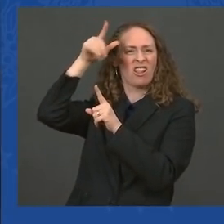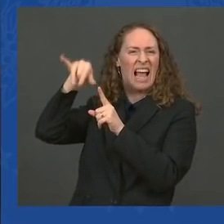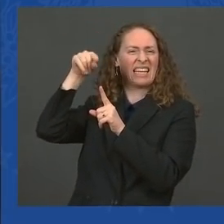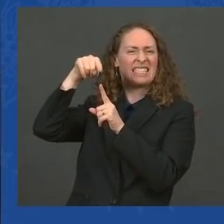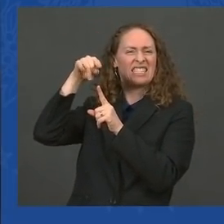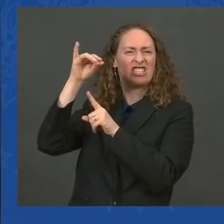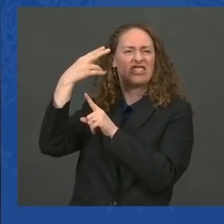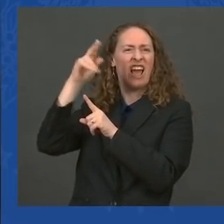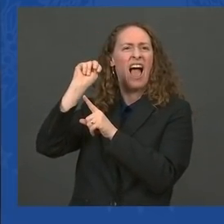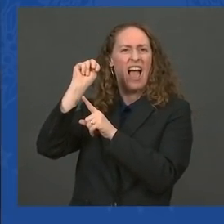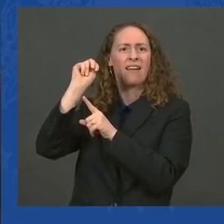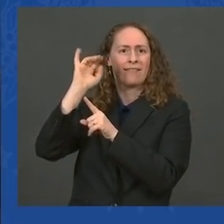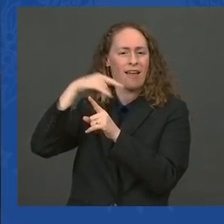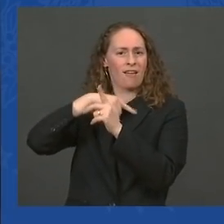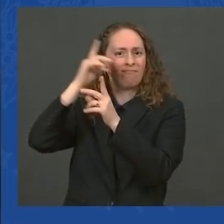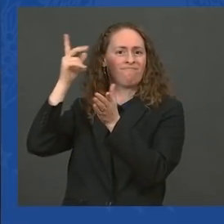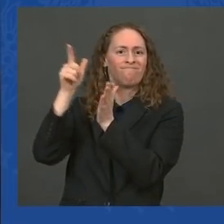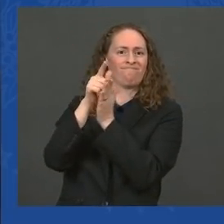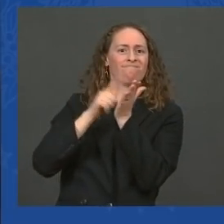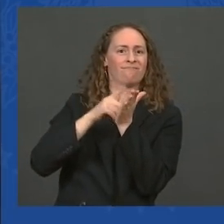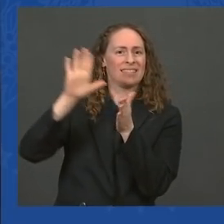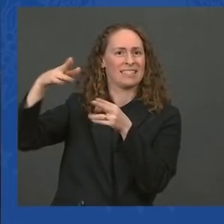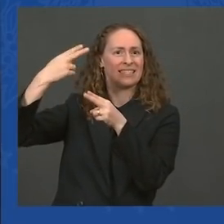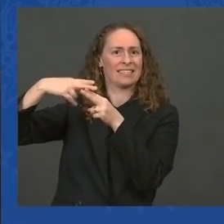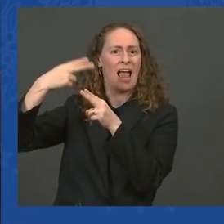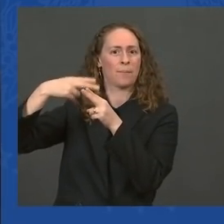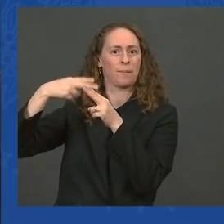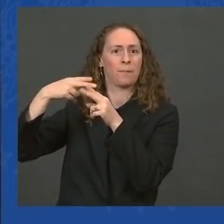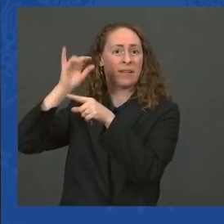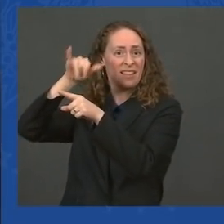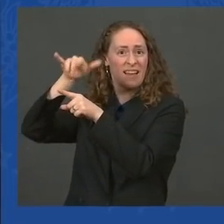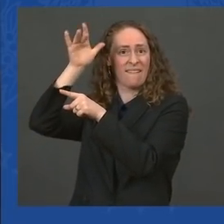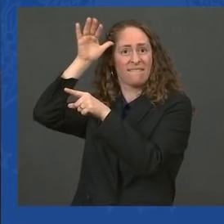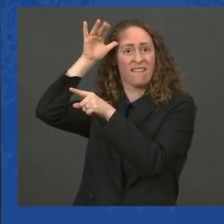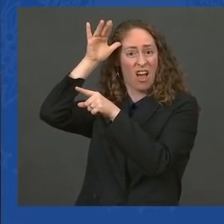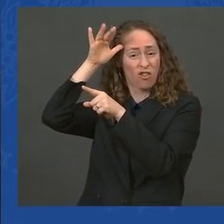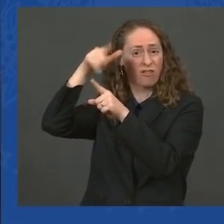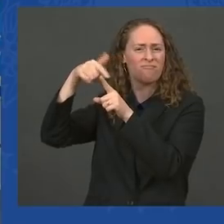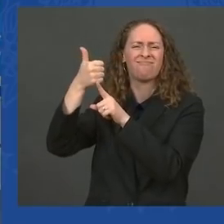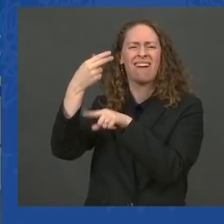but he wasn't the only one in the family who is a hero. Your work -- your work to share your story,